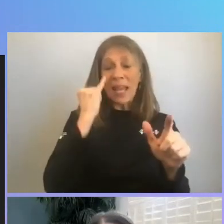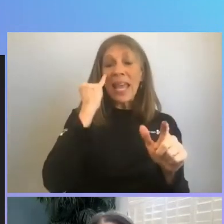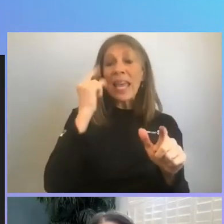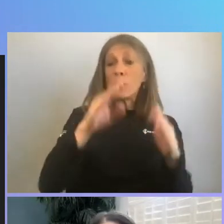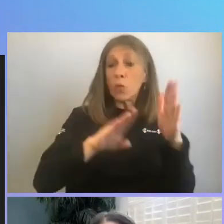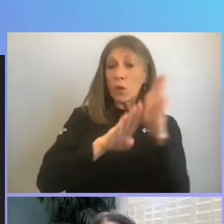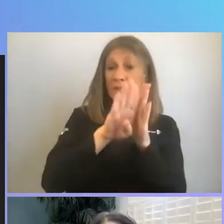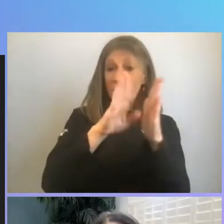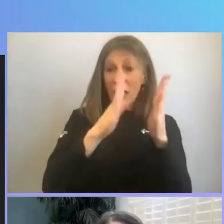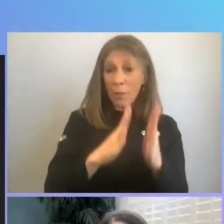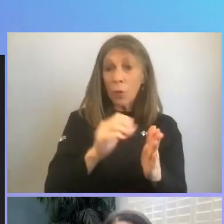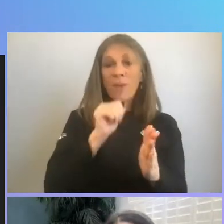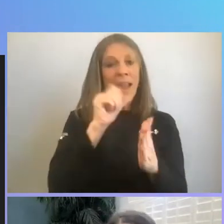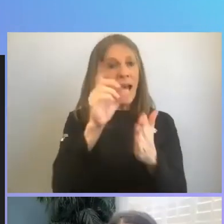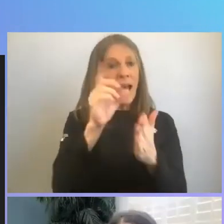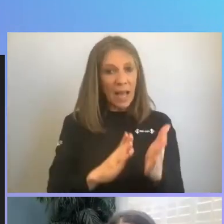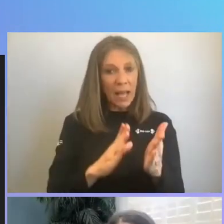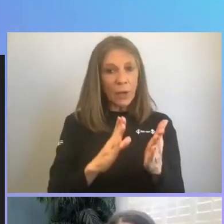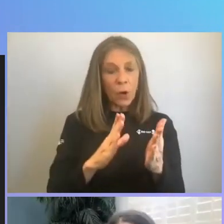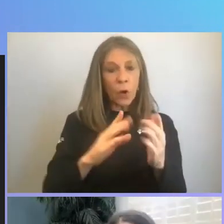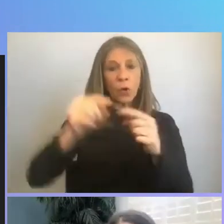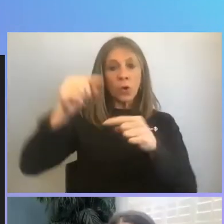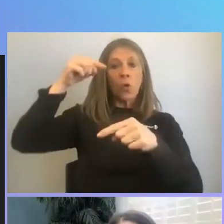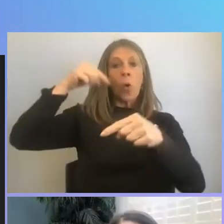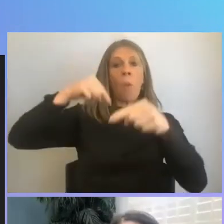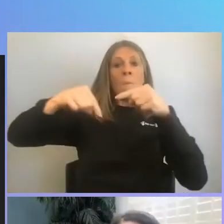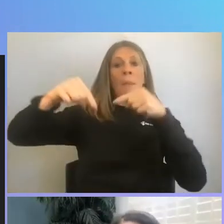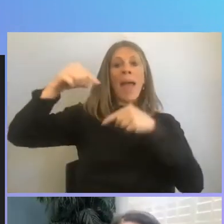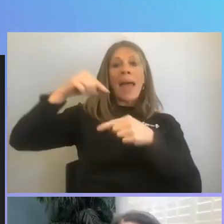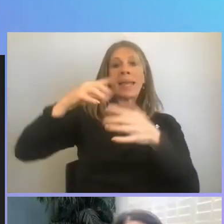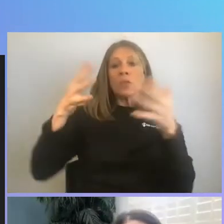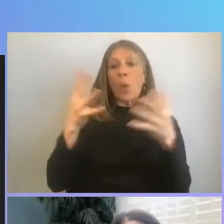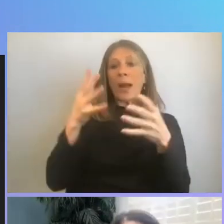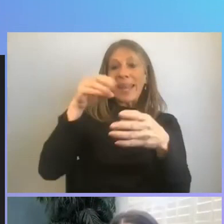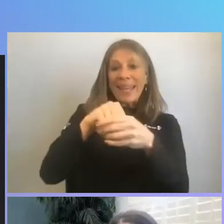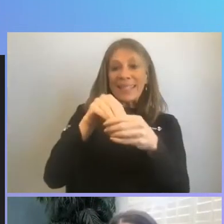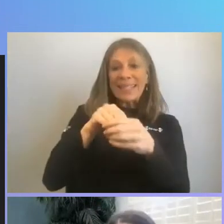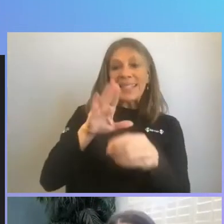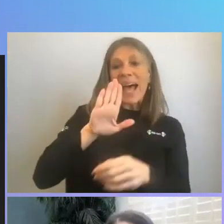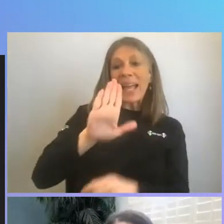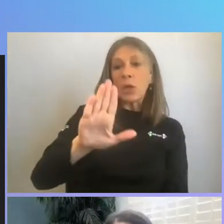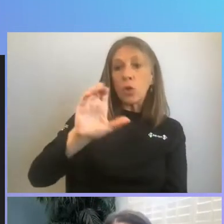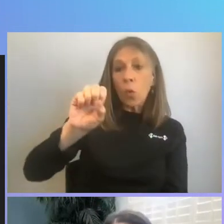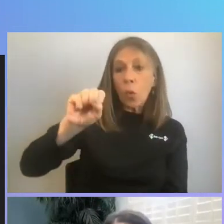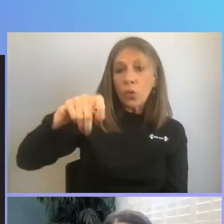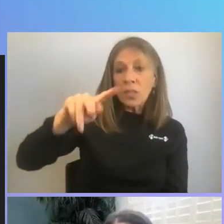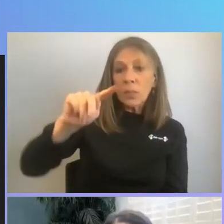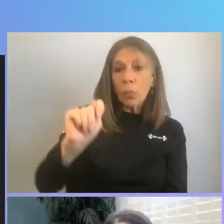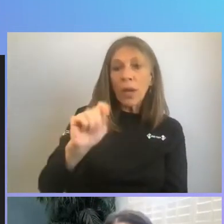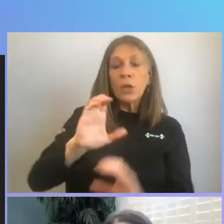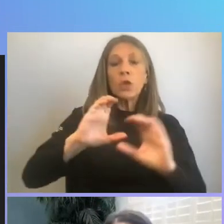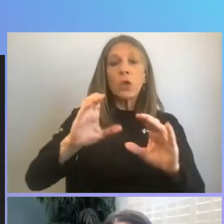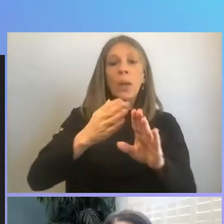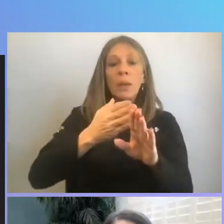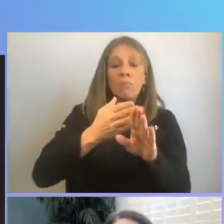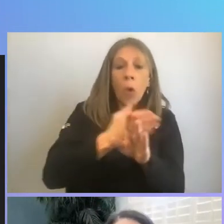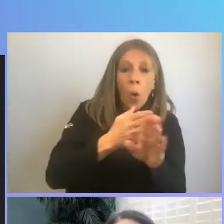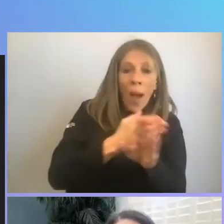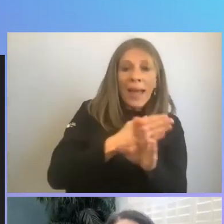designer, you know the farthest back you may get is inside your sprint. Doing proactive accessibility testing, which